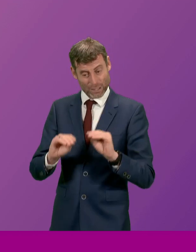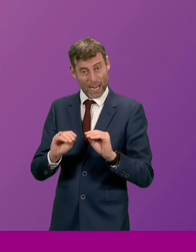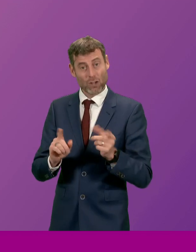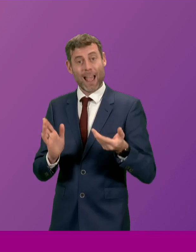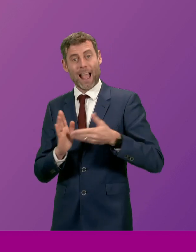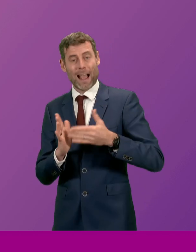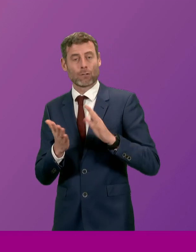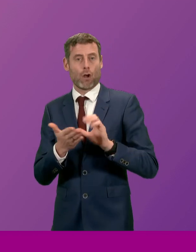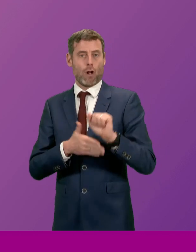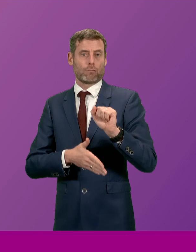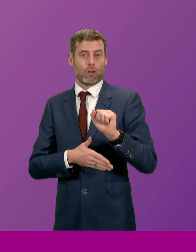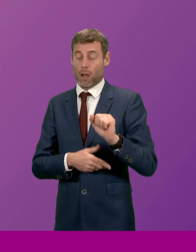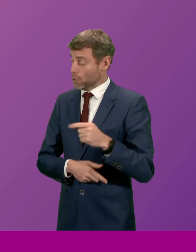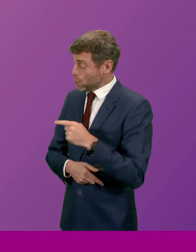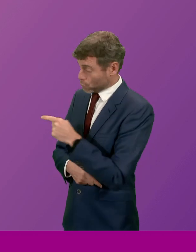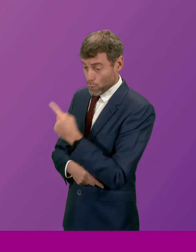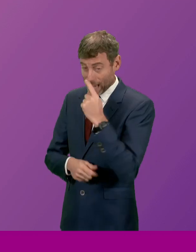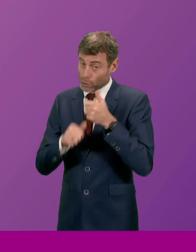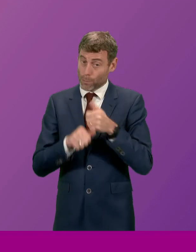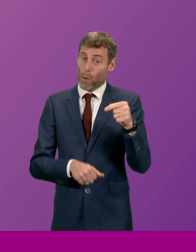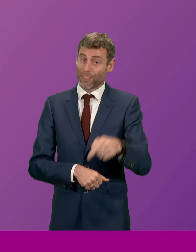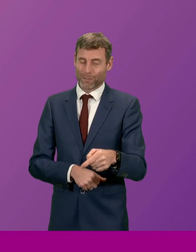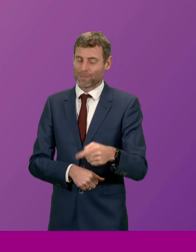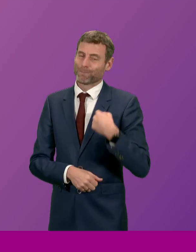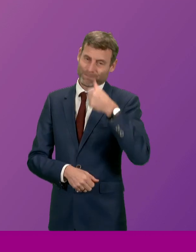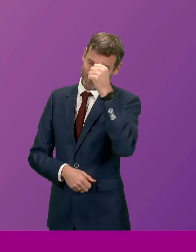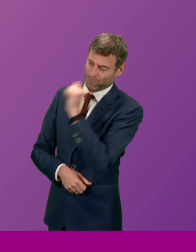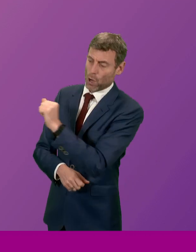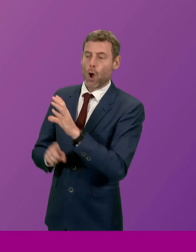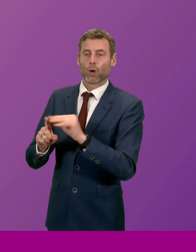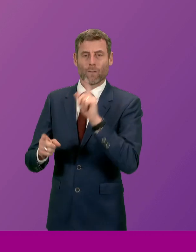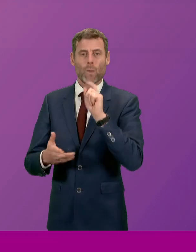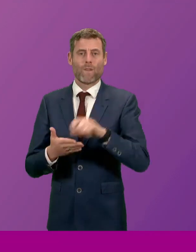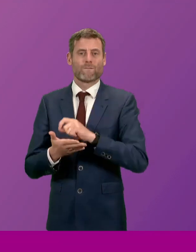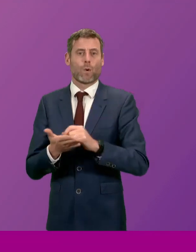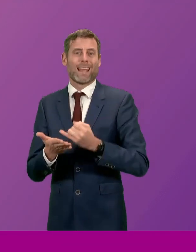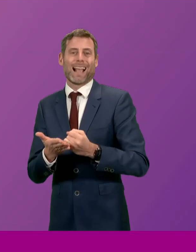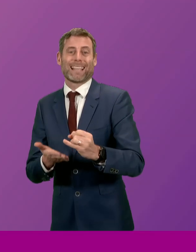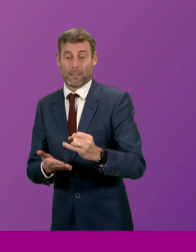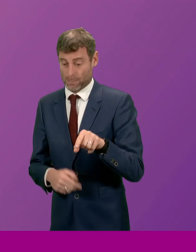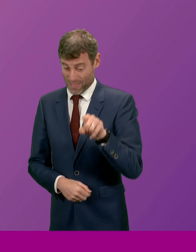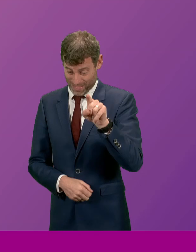things stand, the Conservatives will vote against all that benefit for the people of Scotland.